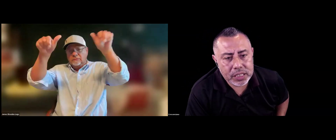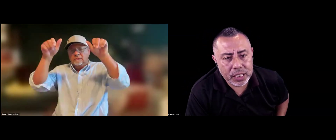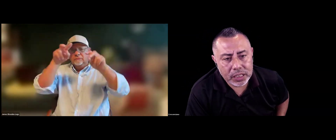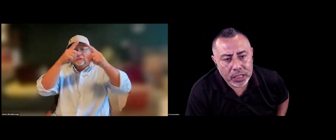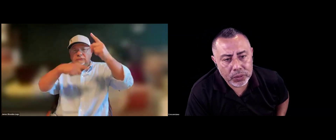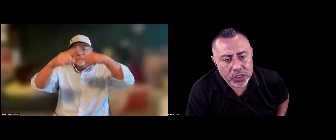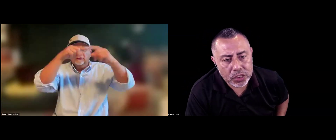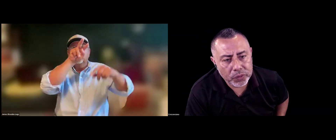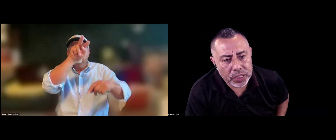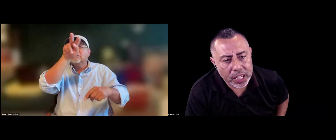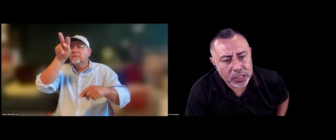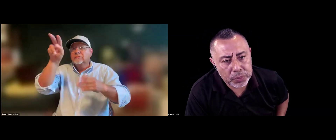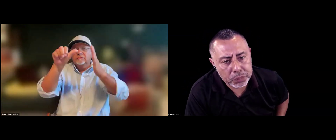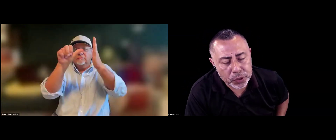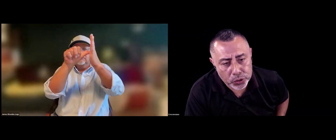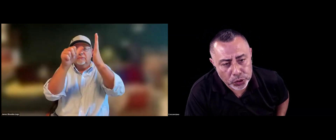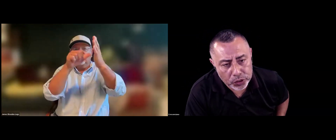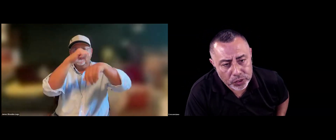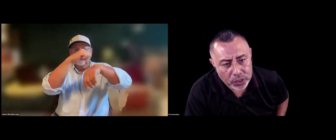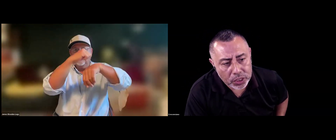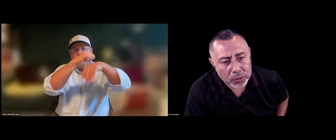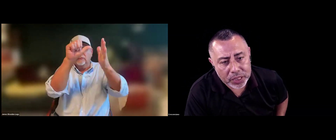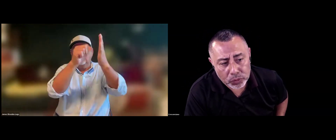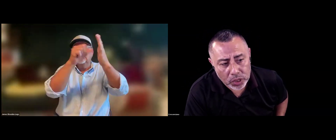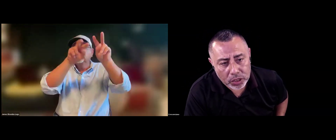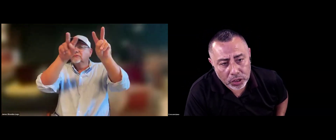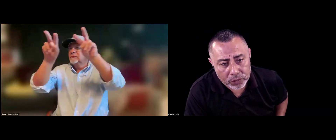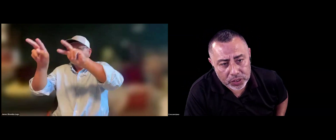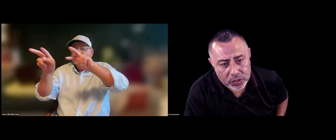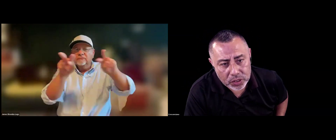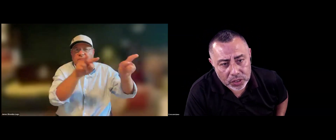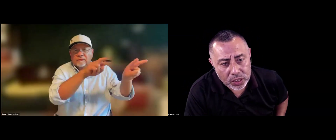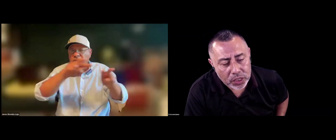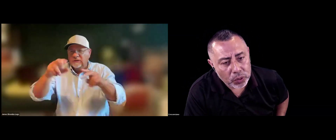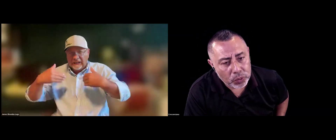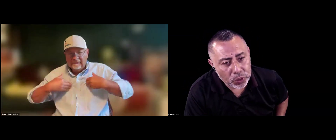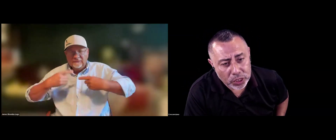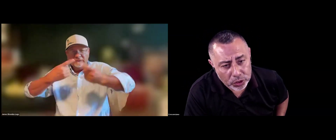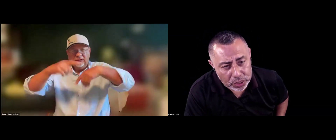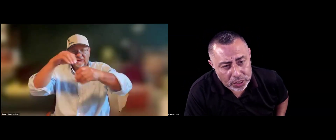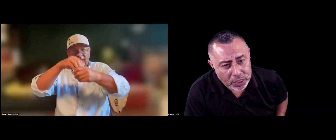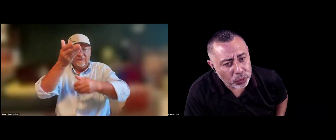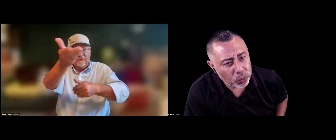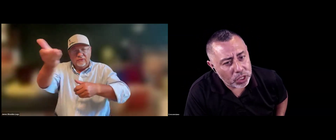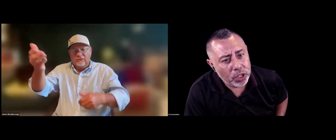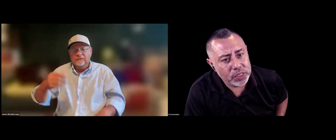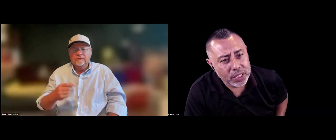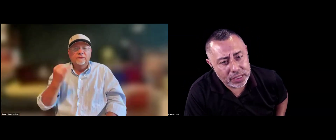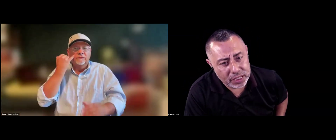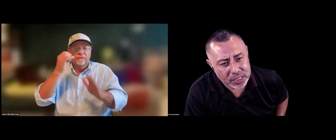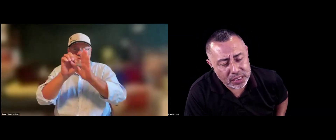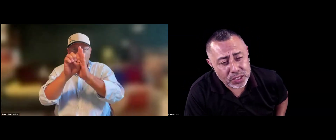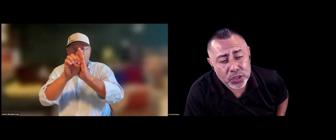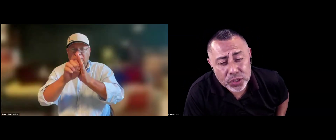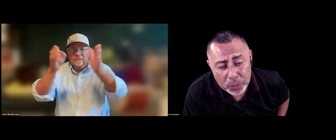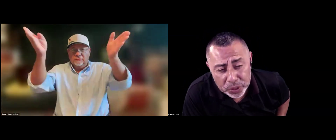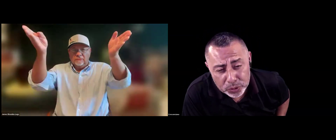Indian sign language, some of it has been preserved. By rock carving. When we look at the rock carvings that exist.